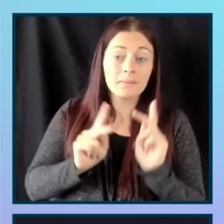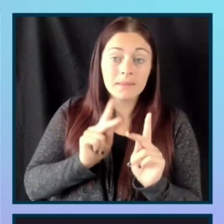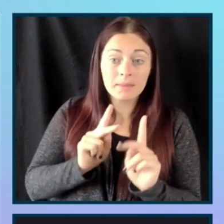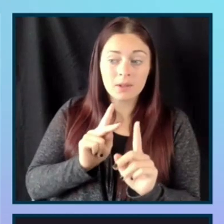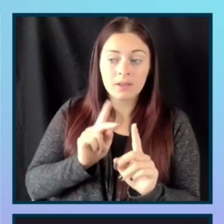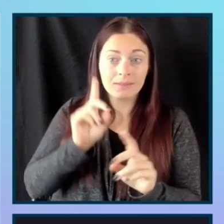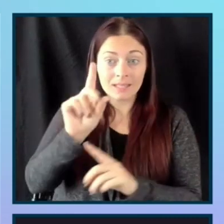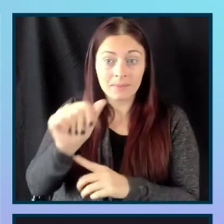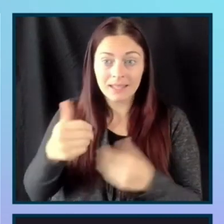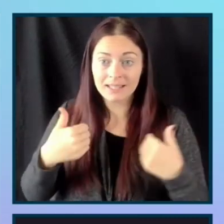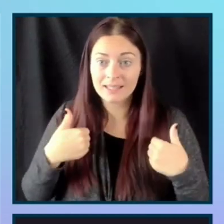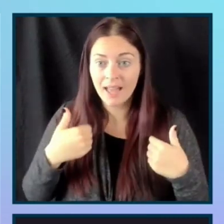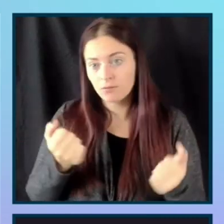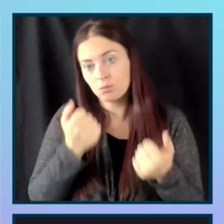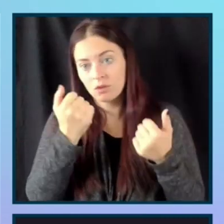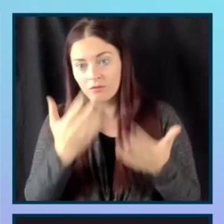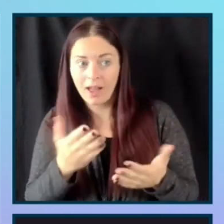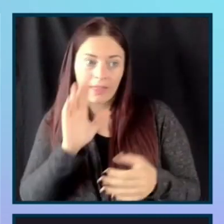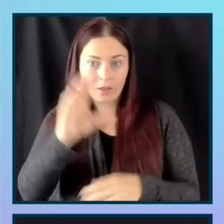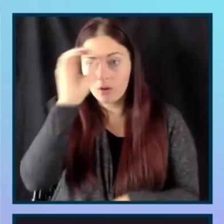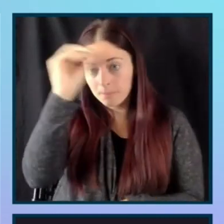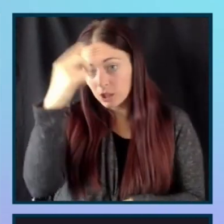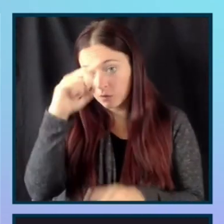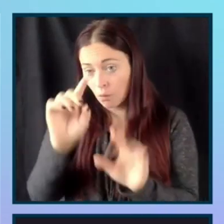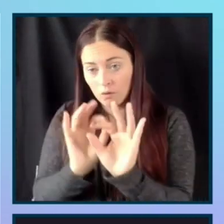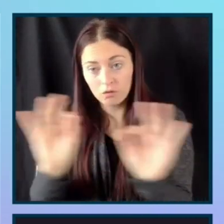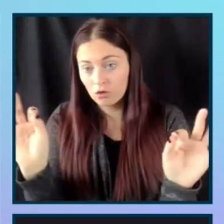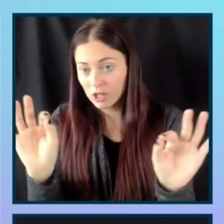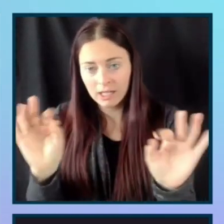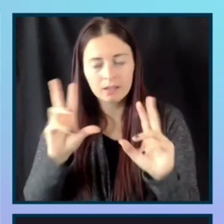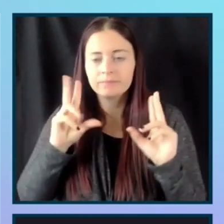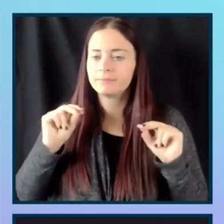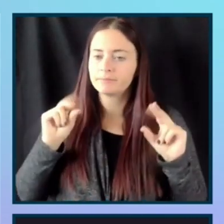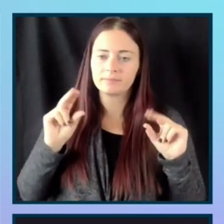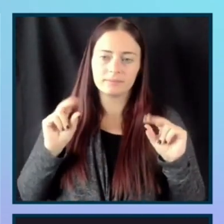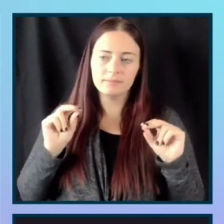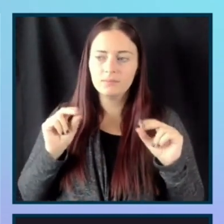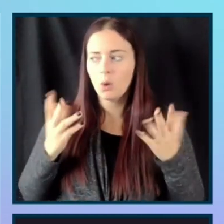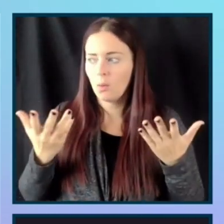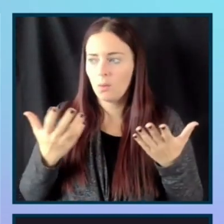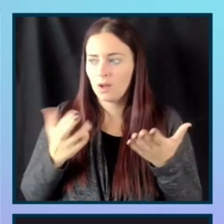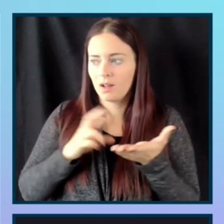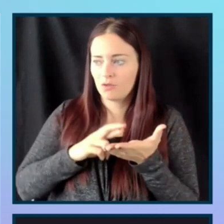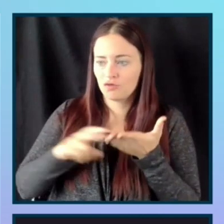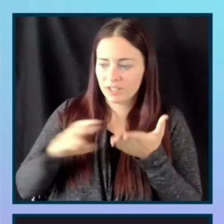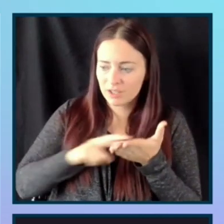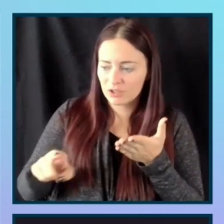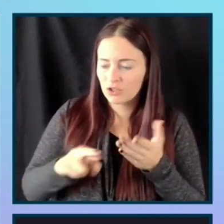It's not a case of, I don't need to have people doing other research. I don't need to be looking for these problems myself,